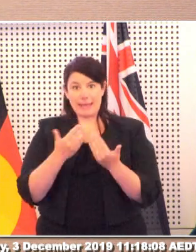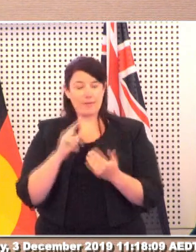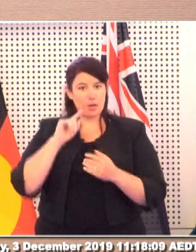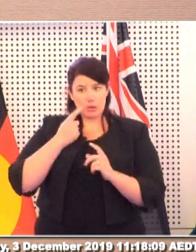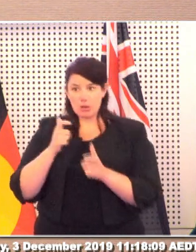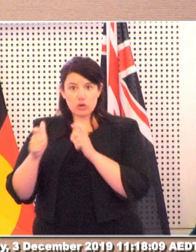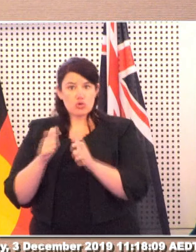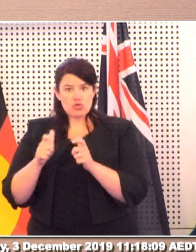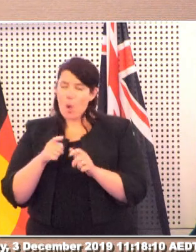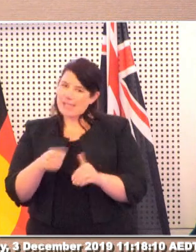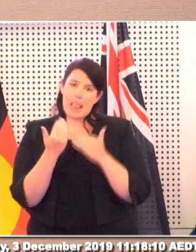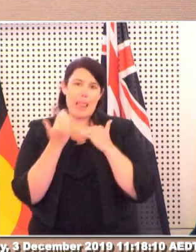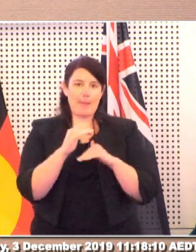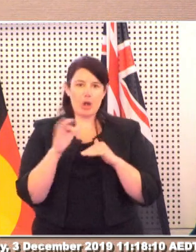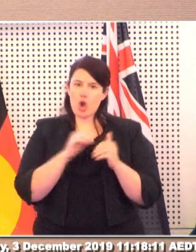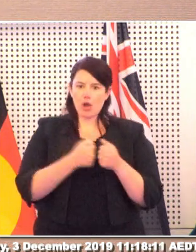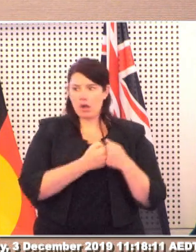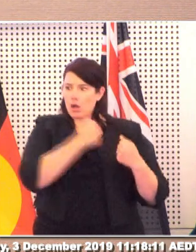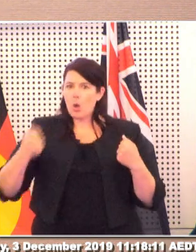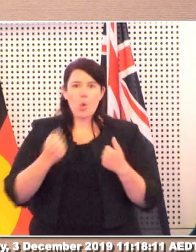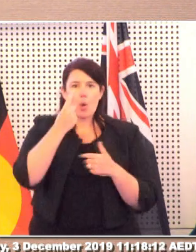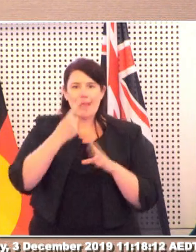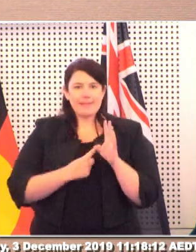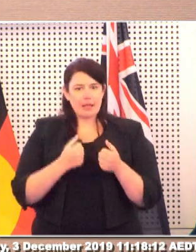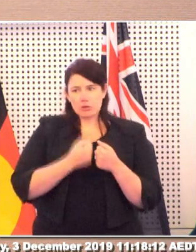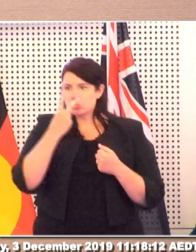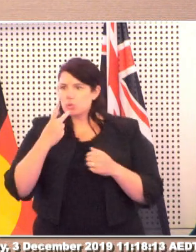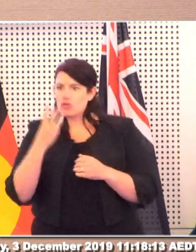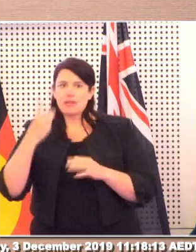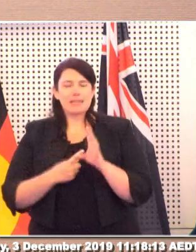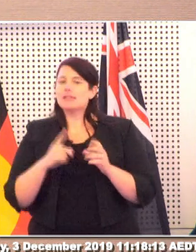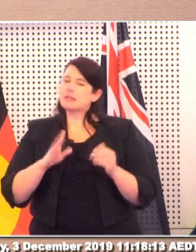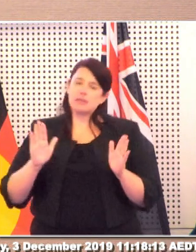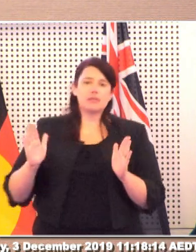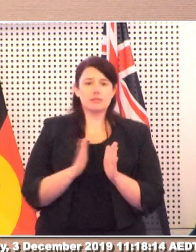to disestablish group homes, to disestablish restrictive practices,